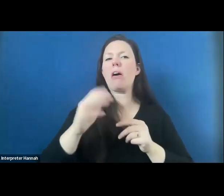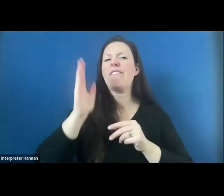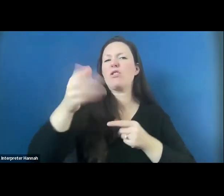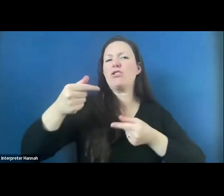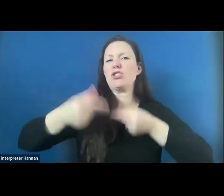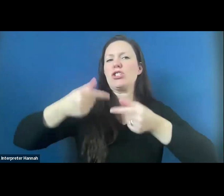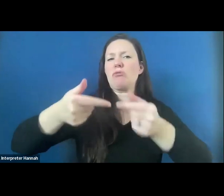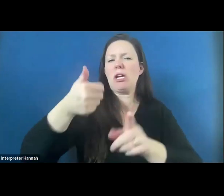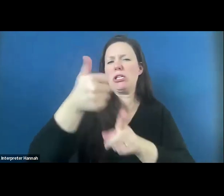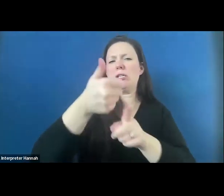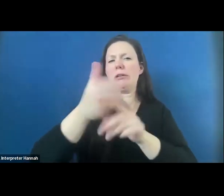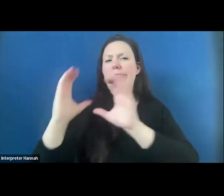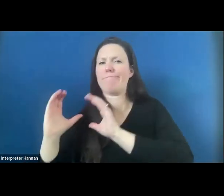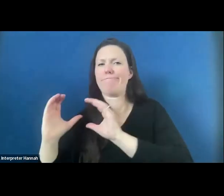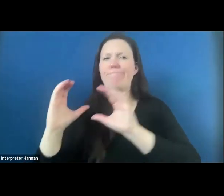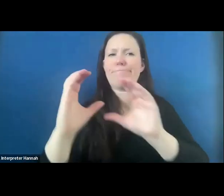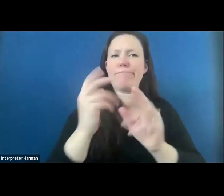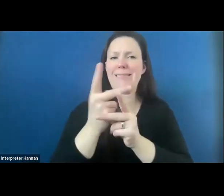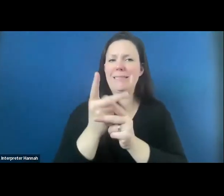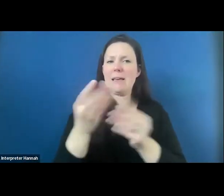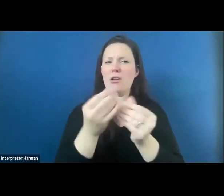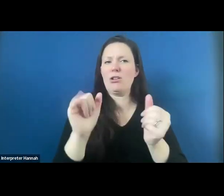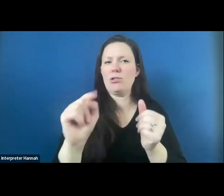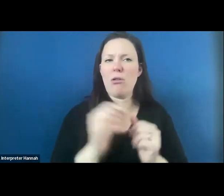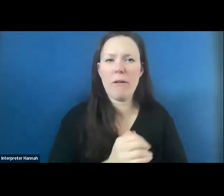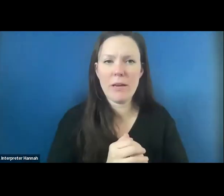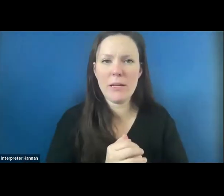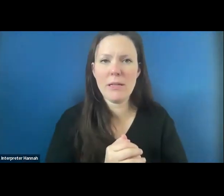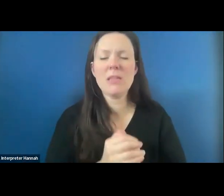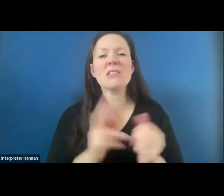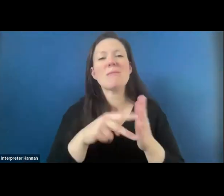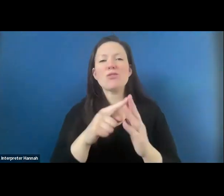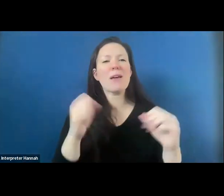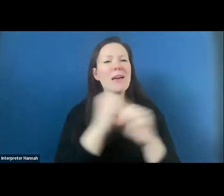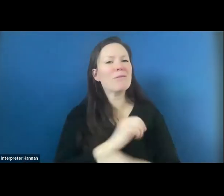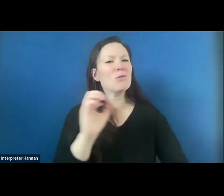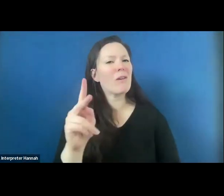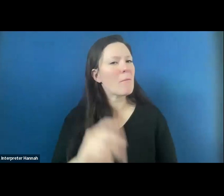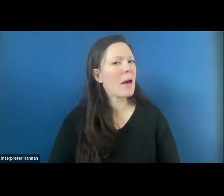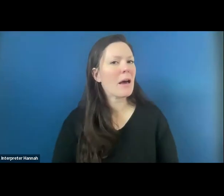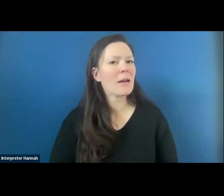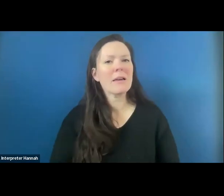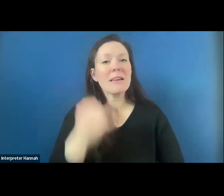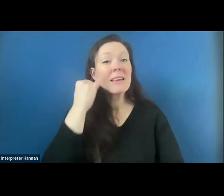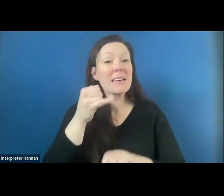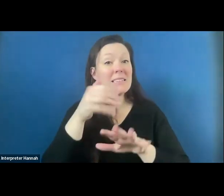must prioritize land back, and we believe that that's our solution because once Indigenous lands are back in Indigenous hands